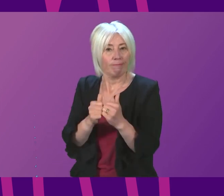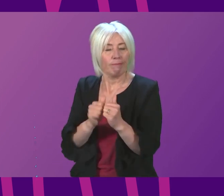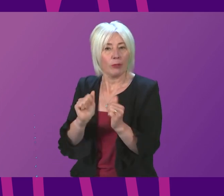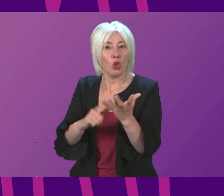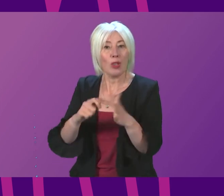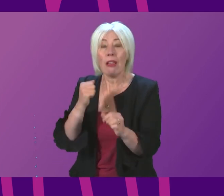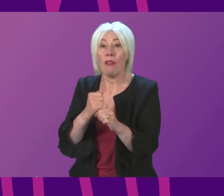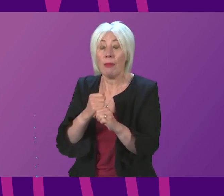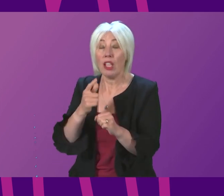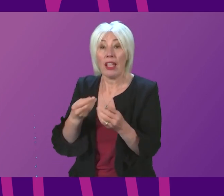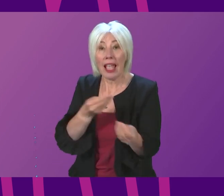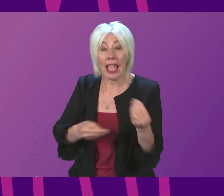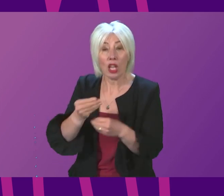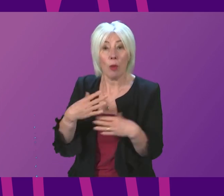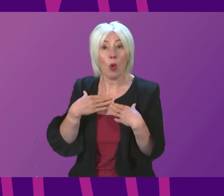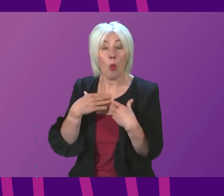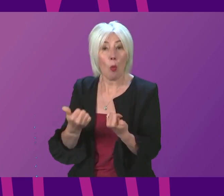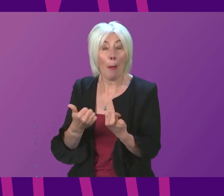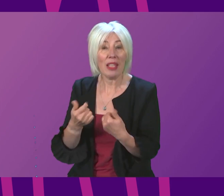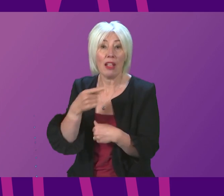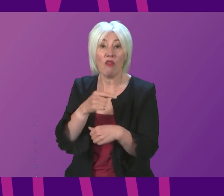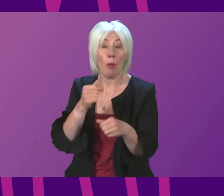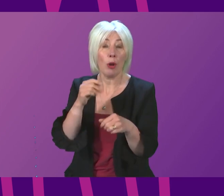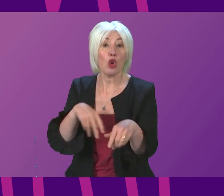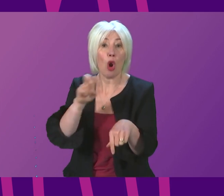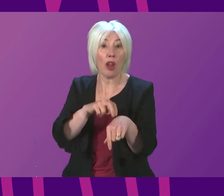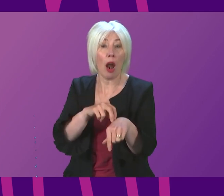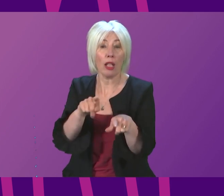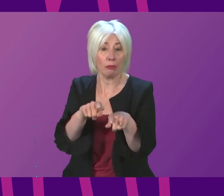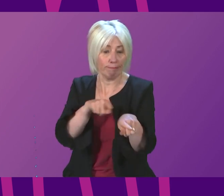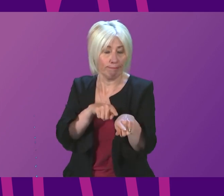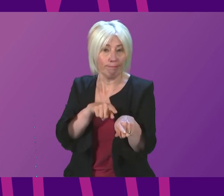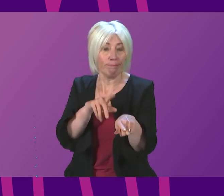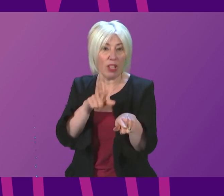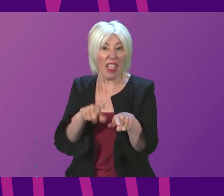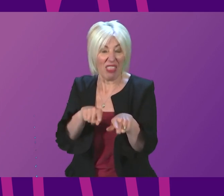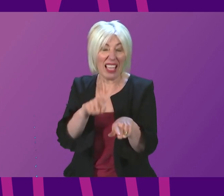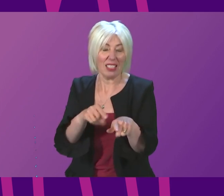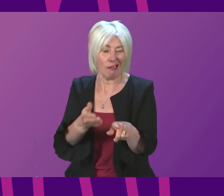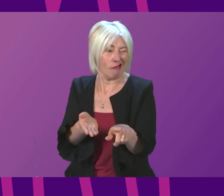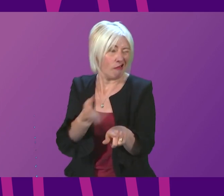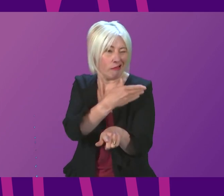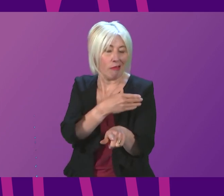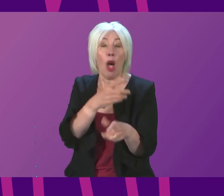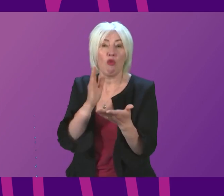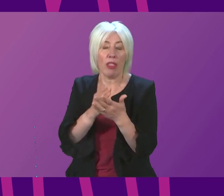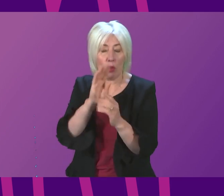the economic wellbeing of the north of Ireland behind its desire to impose its Brexit-infused British ideology on people.